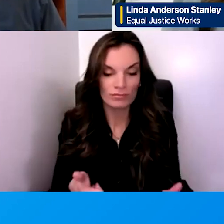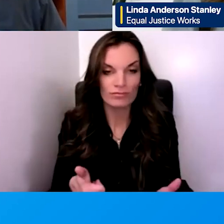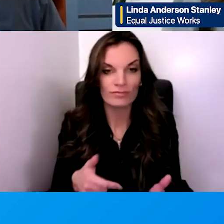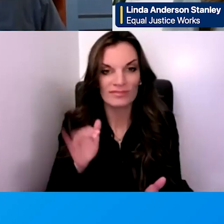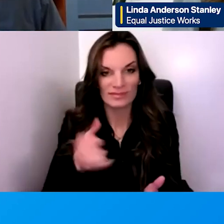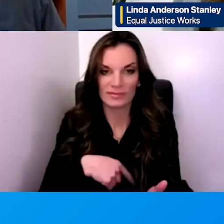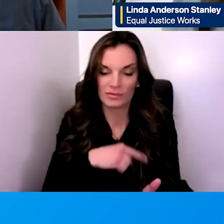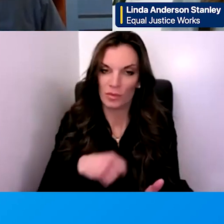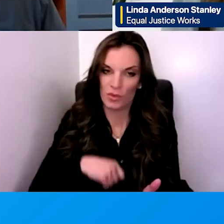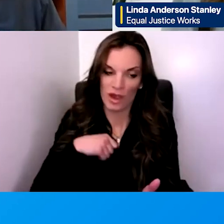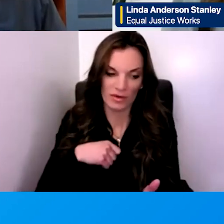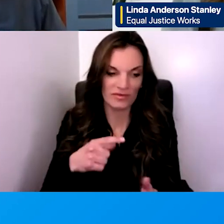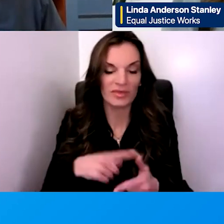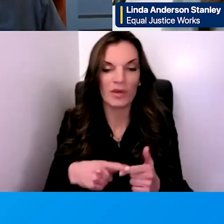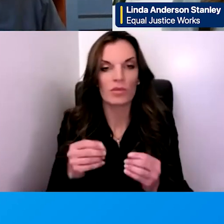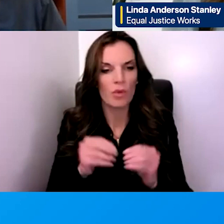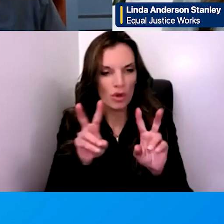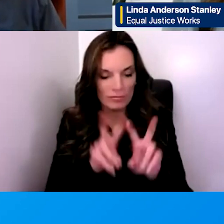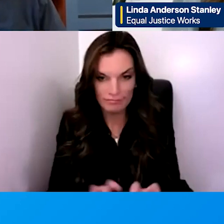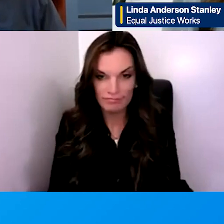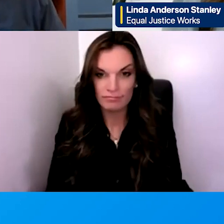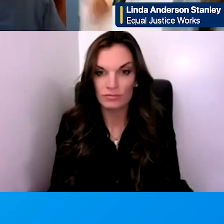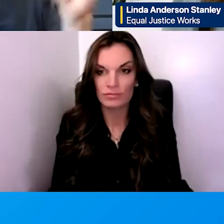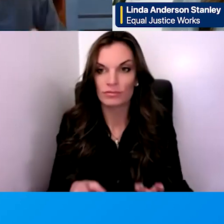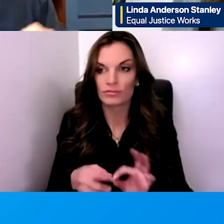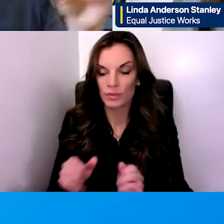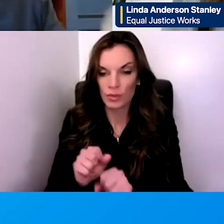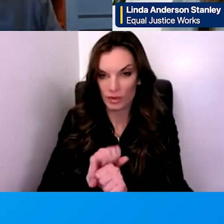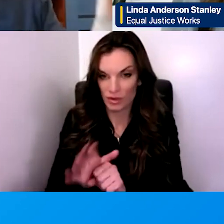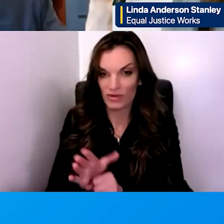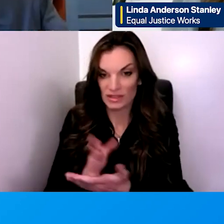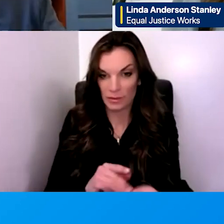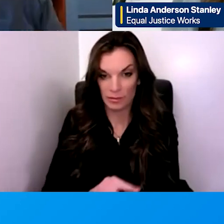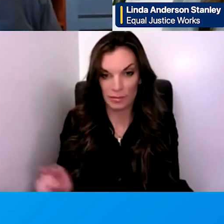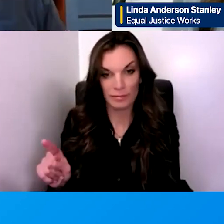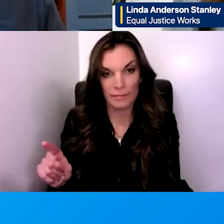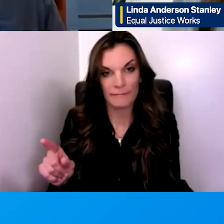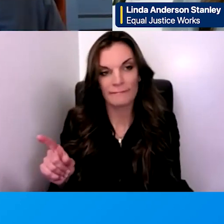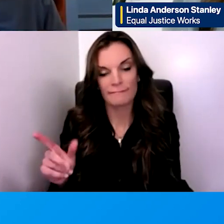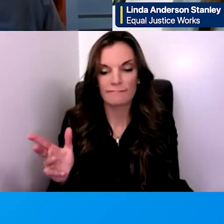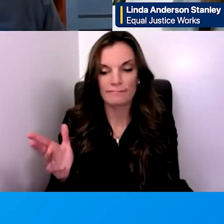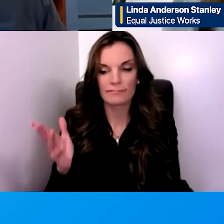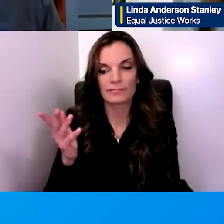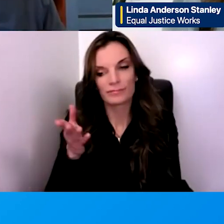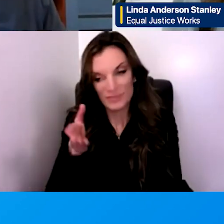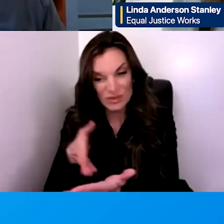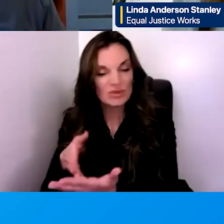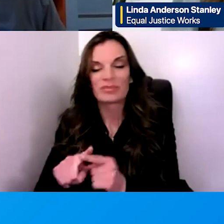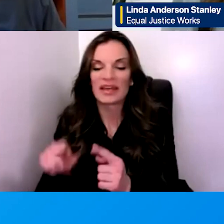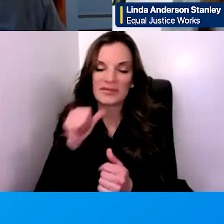And then we began looking at other things we could address through COVID some with less litigation success.